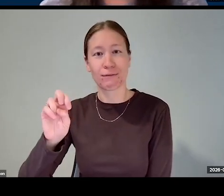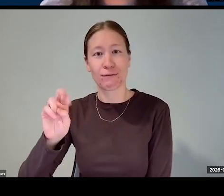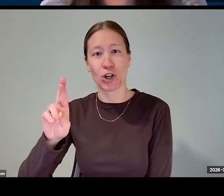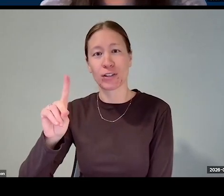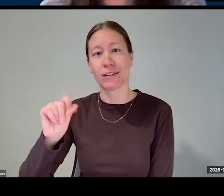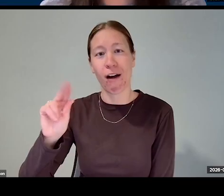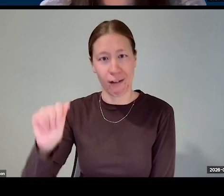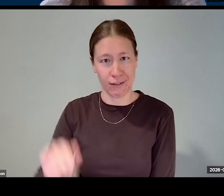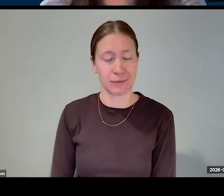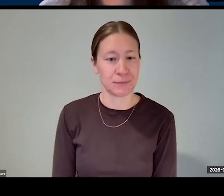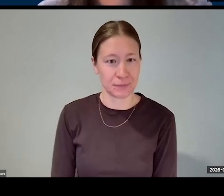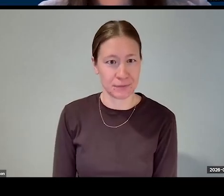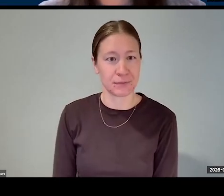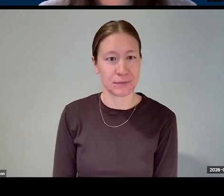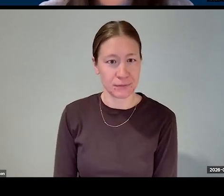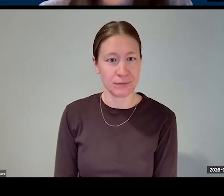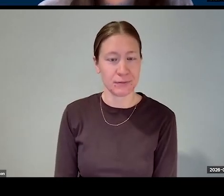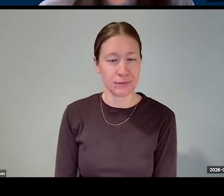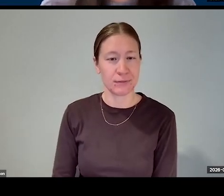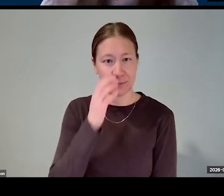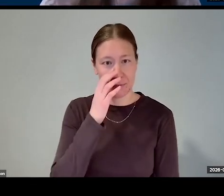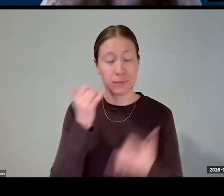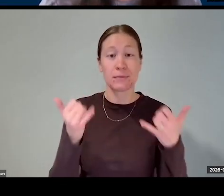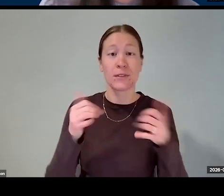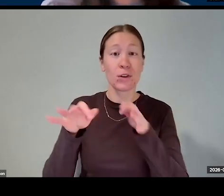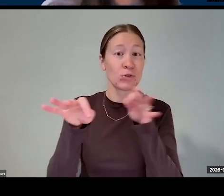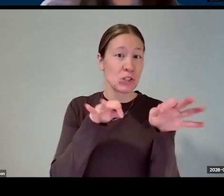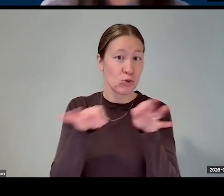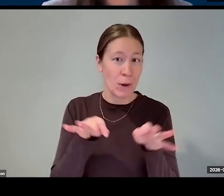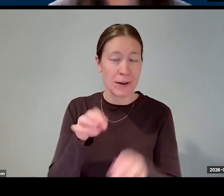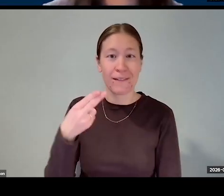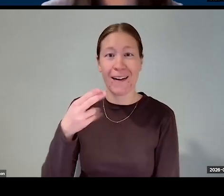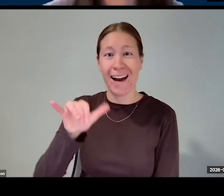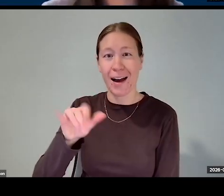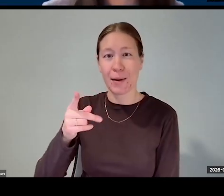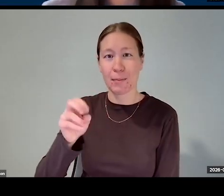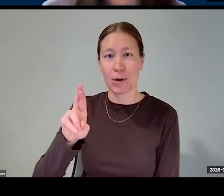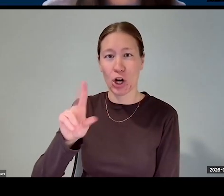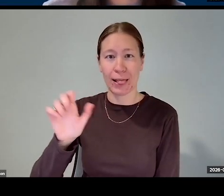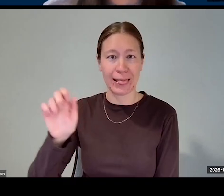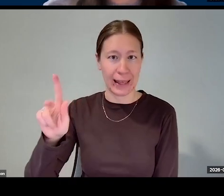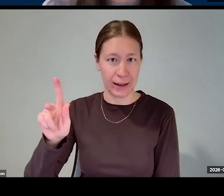Okay, onto descriptive hyperlinks. So hyperlink text provides information